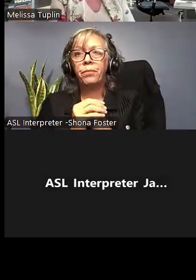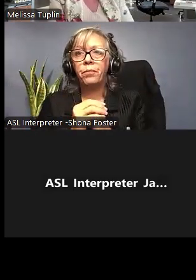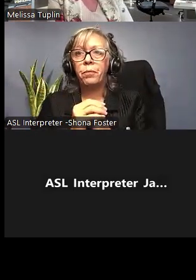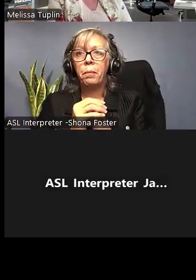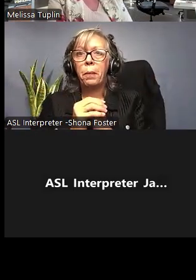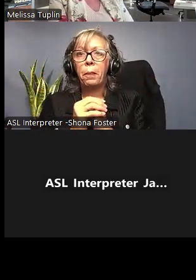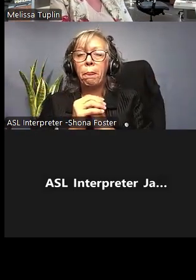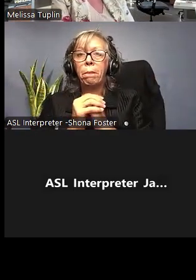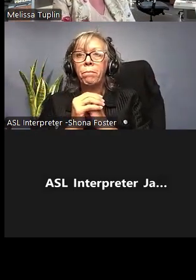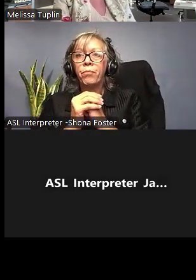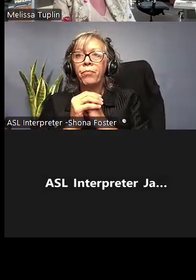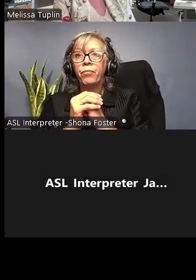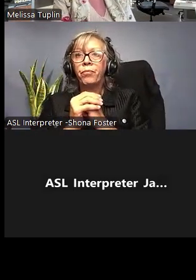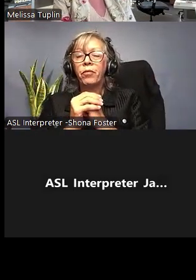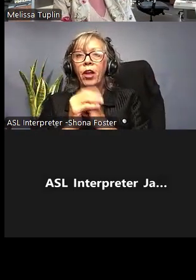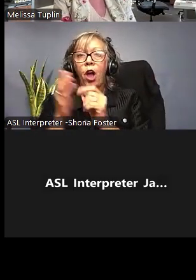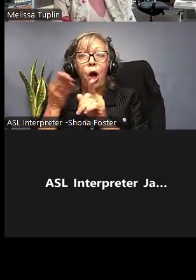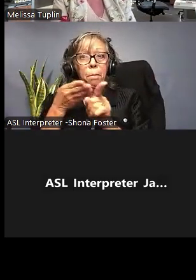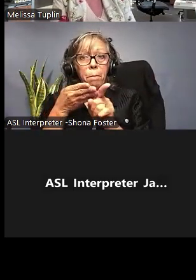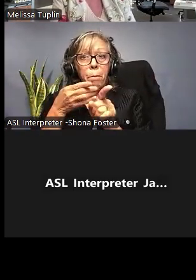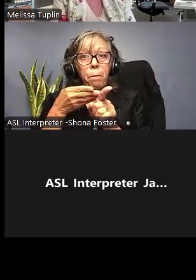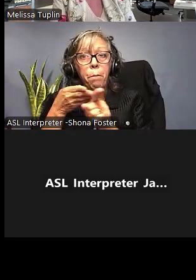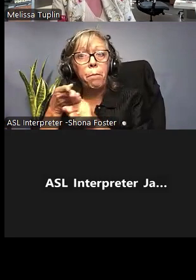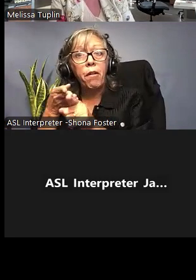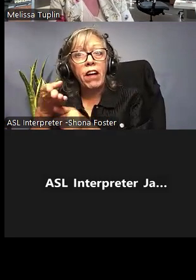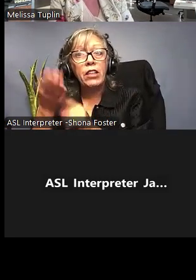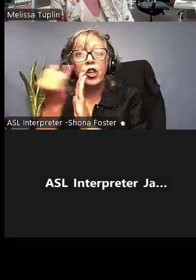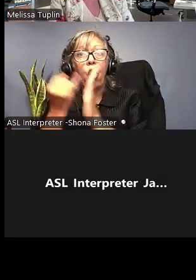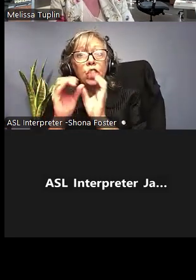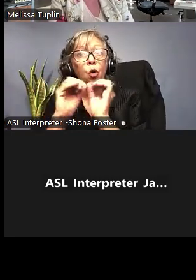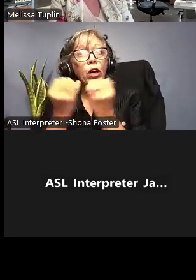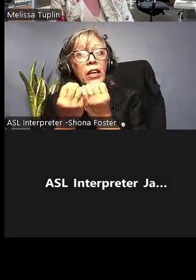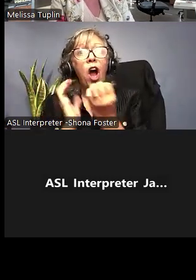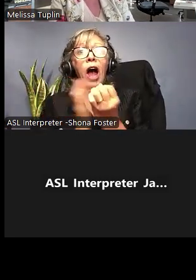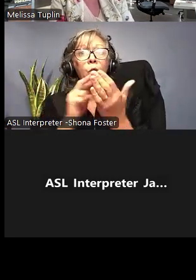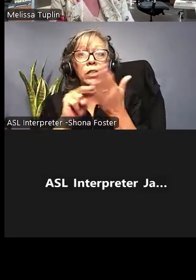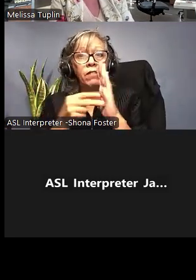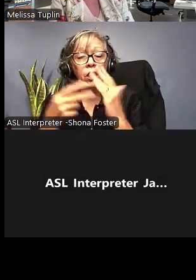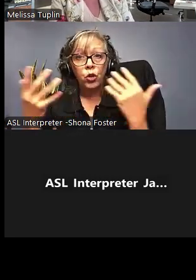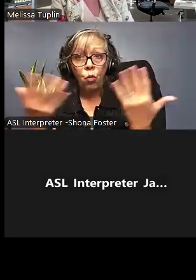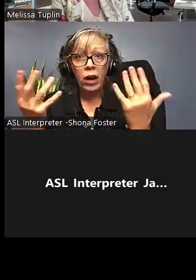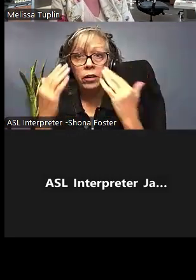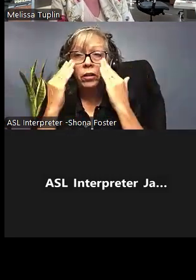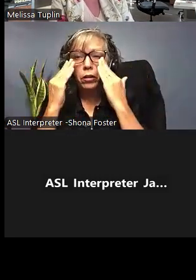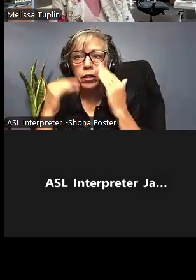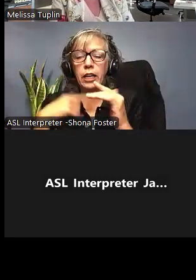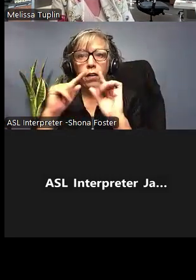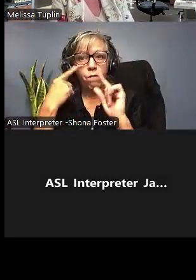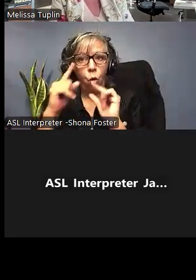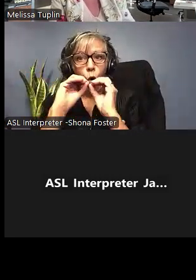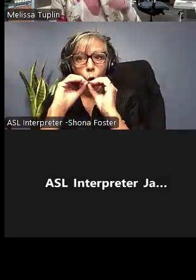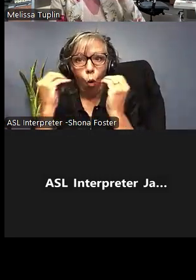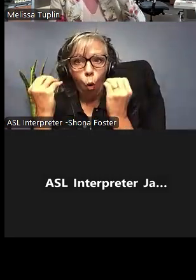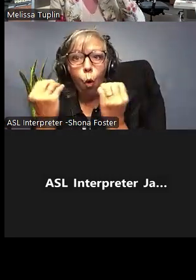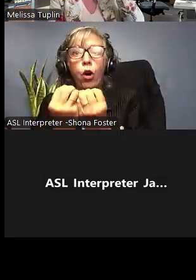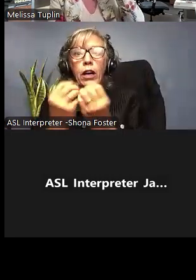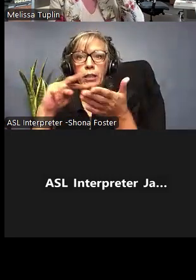Our definition for Professional Arts Organizations is based on organizational purpose and mandate. We